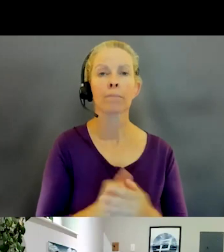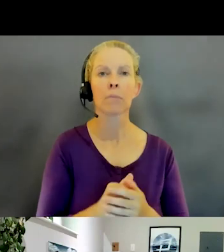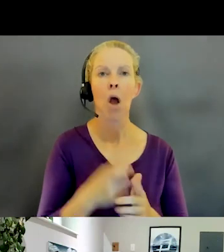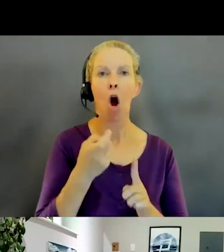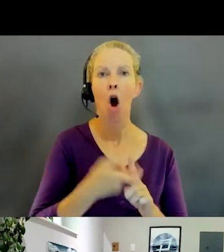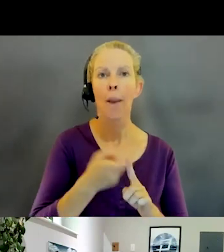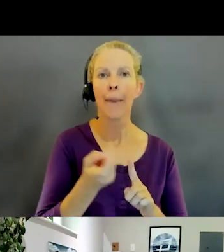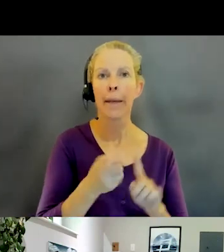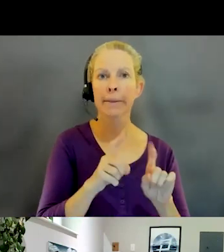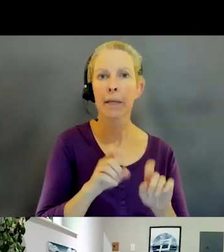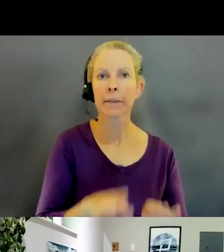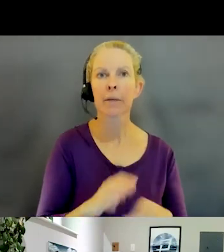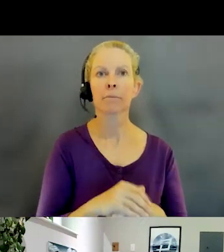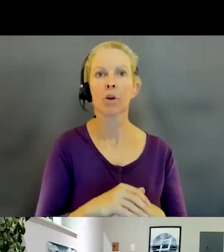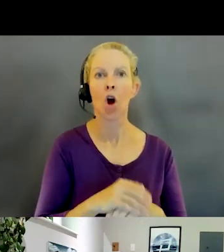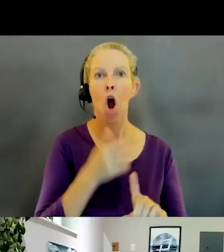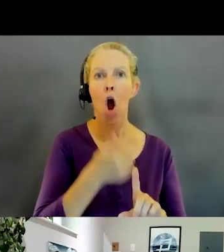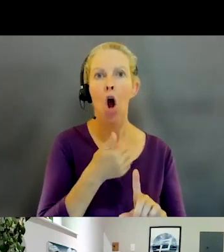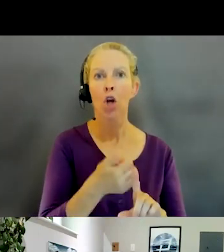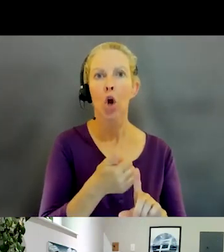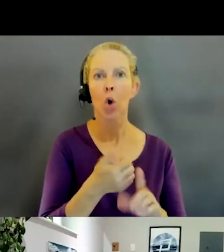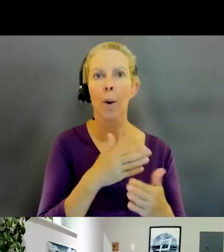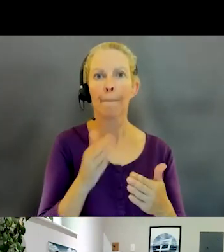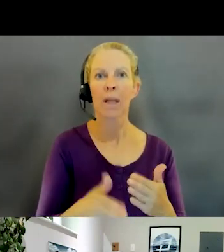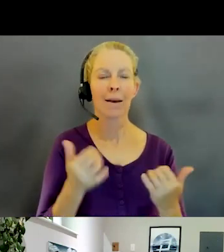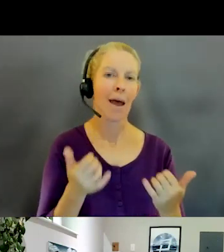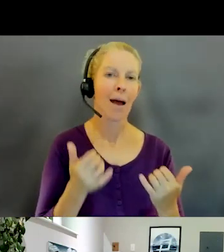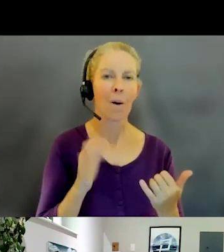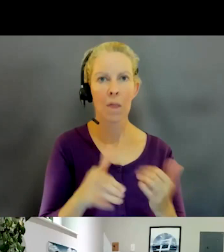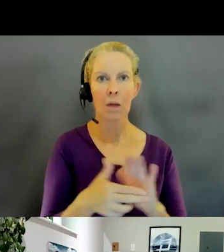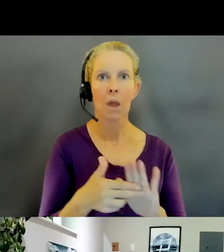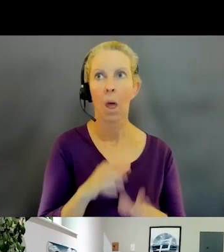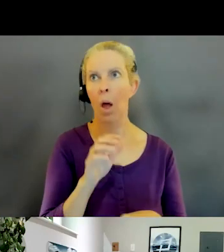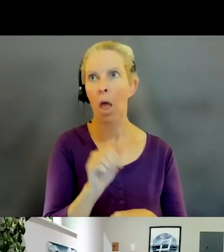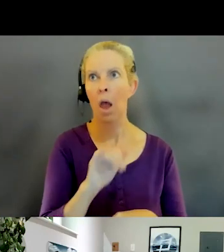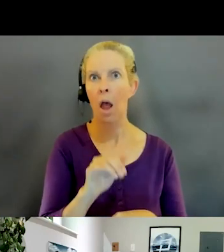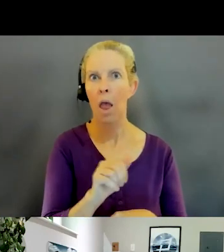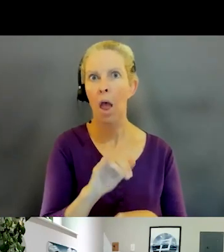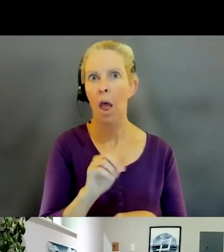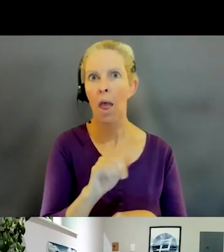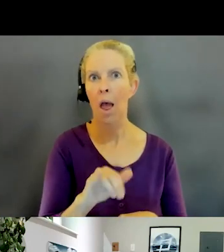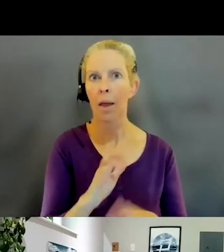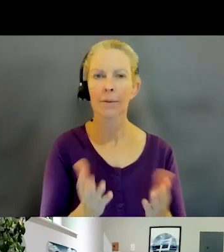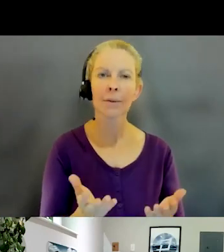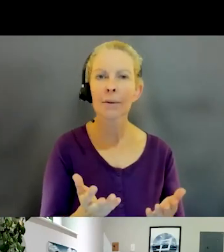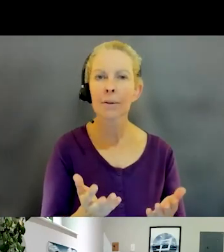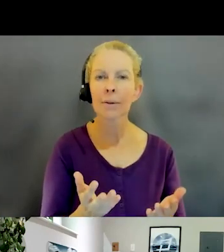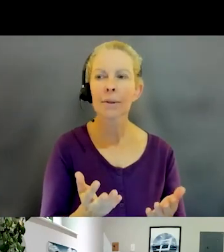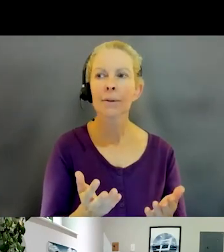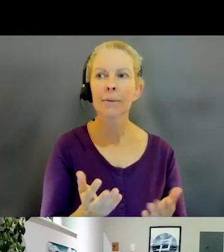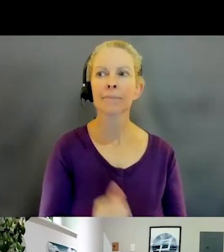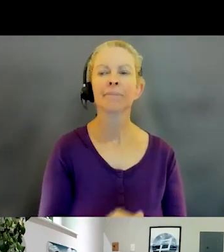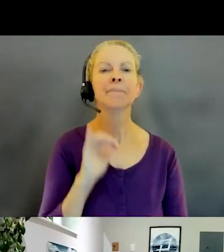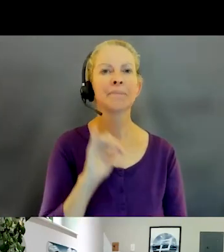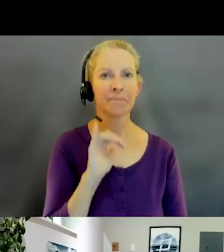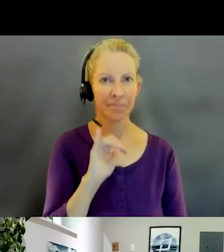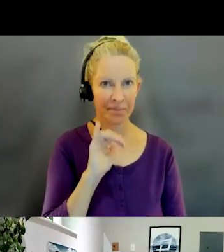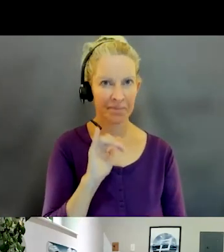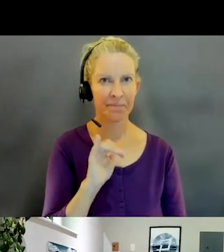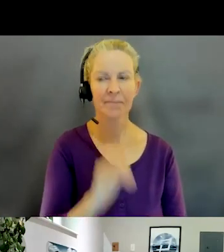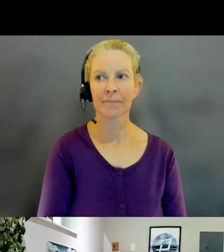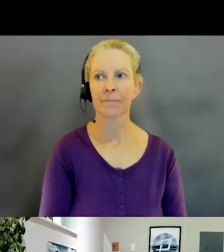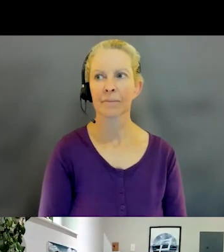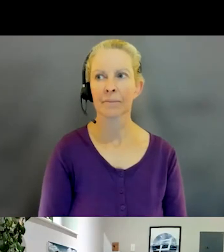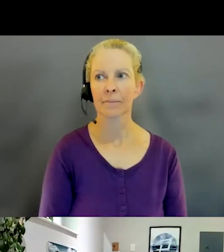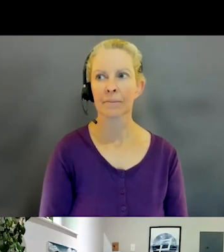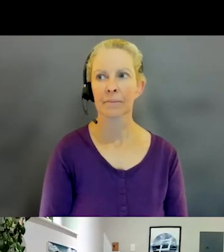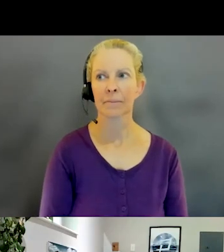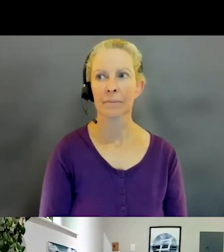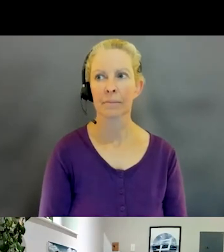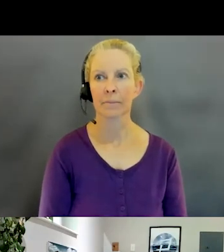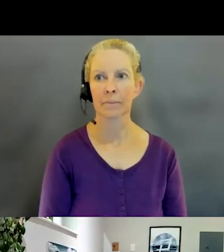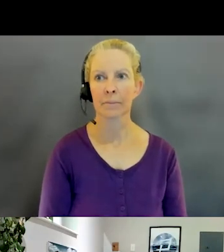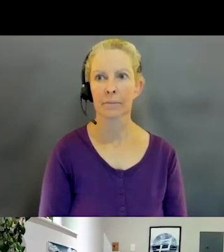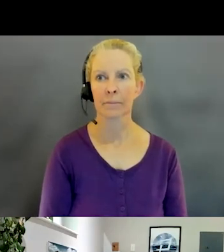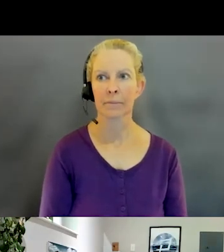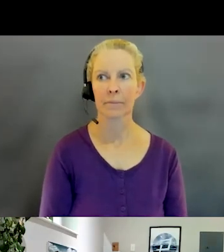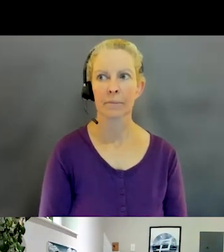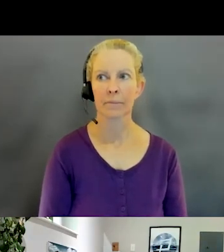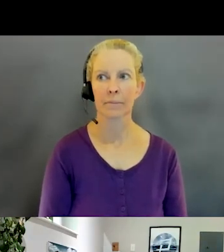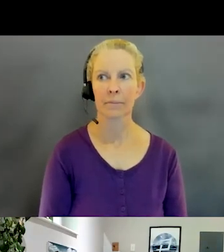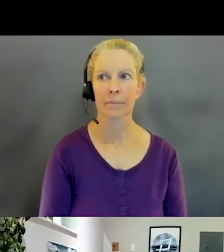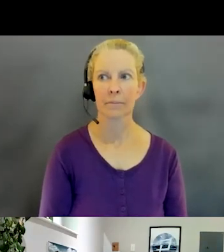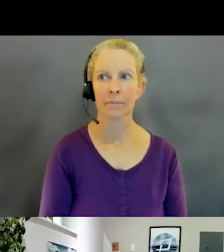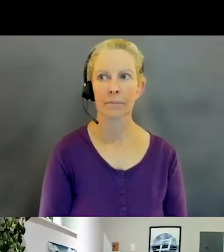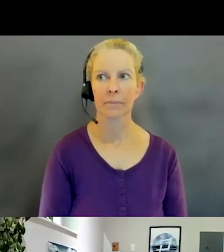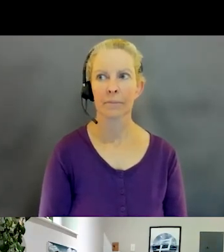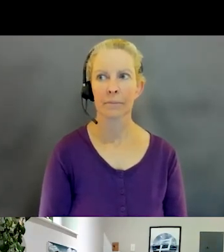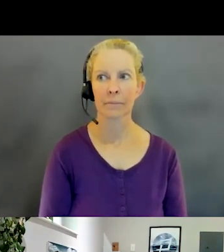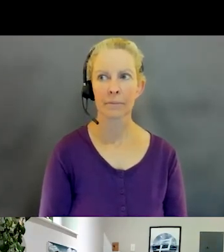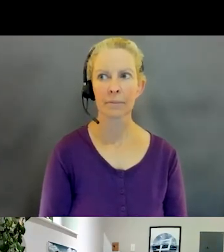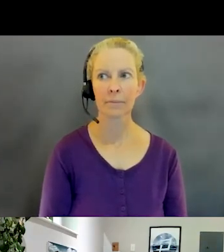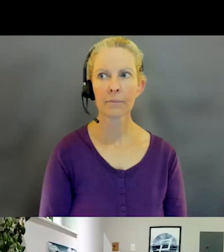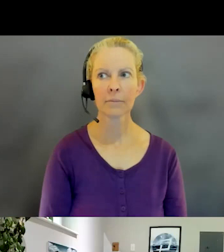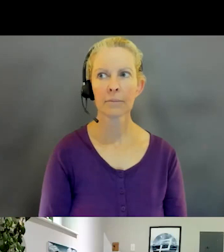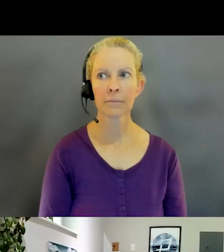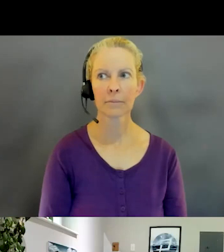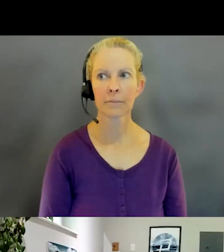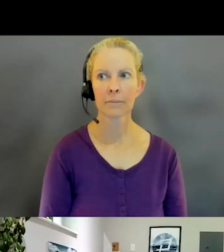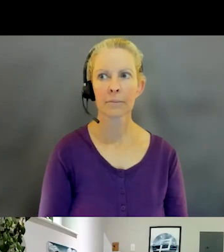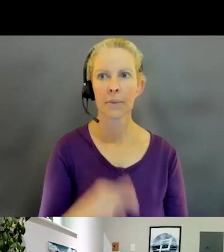auto complete, just spun as AI now. That buzzword. >> Glenda: I really think I had a hard time